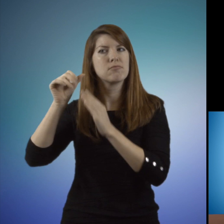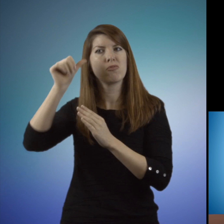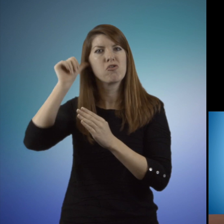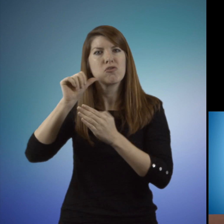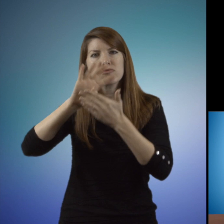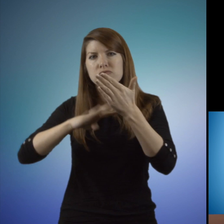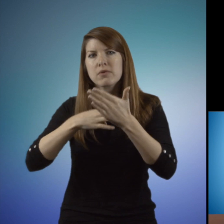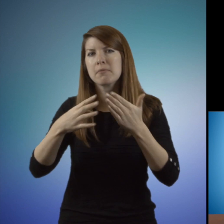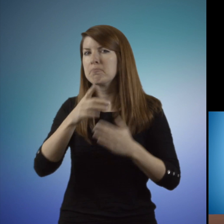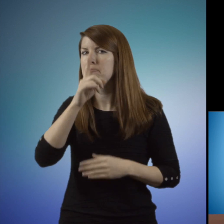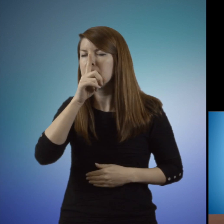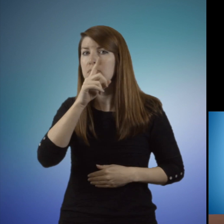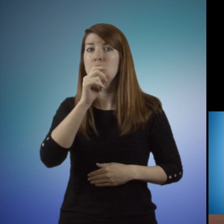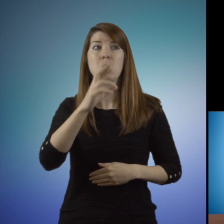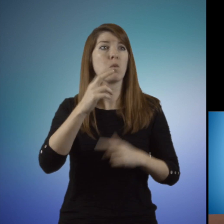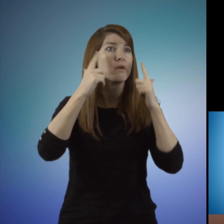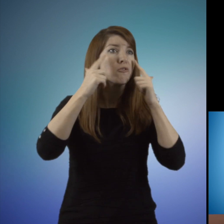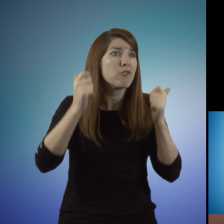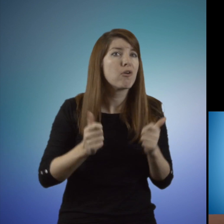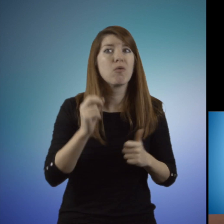or the hearing loss or the speech and language of your child.